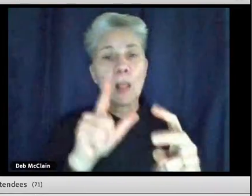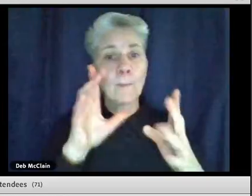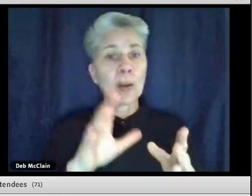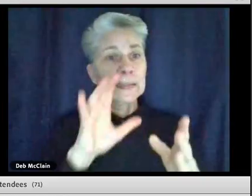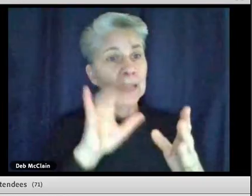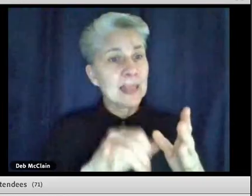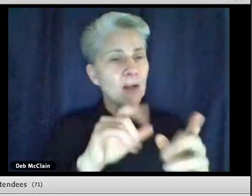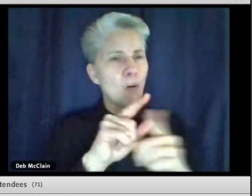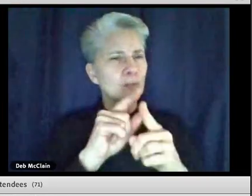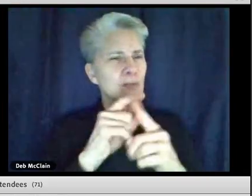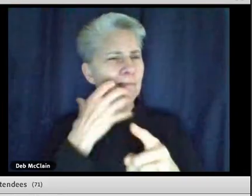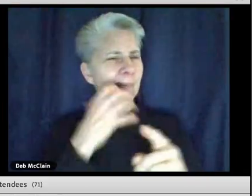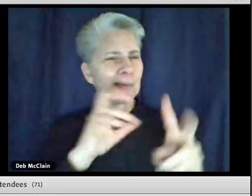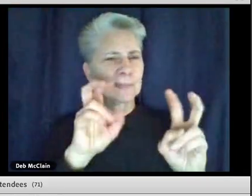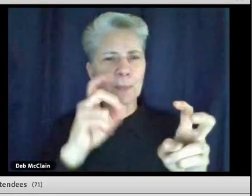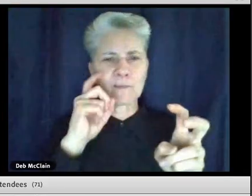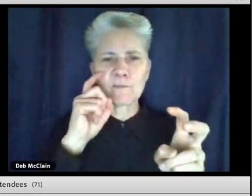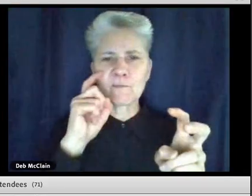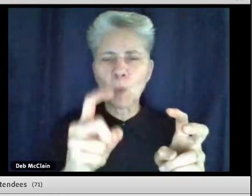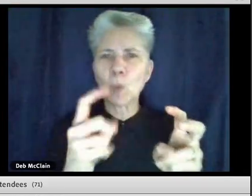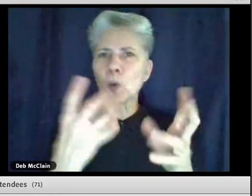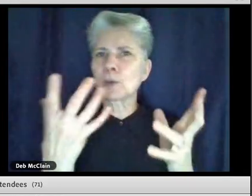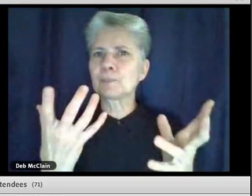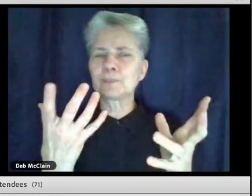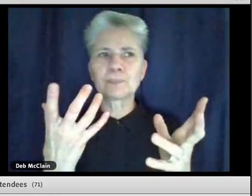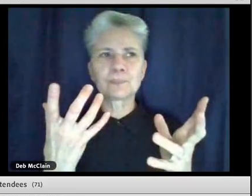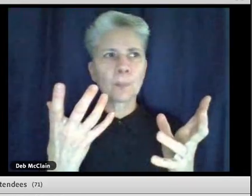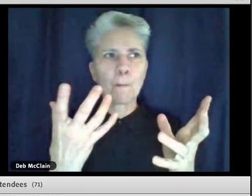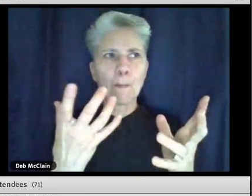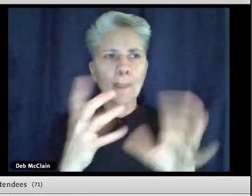Fake news: It's been hot, hot topic for librarians.